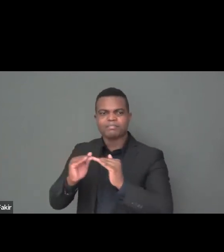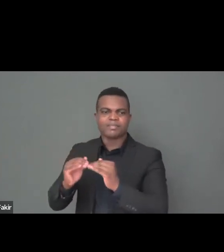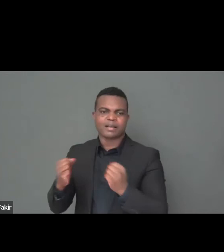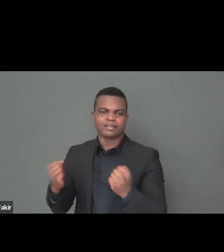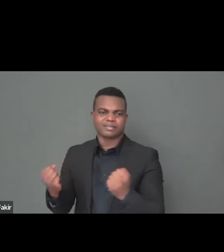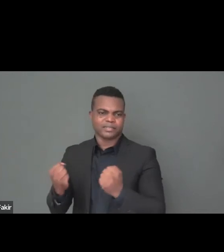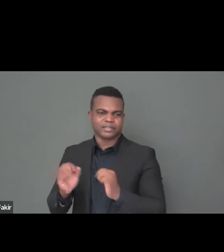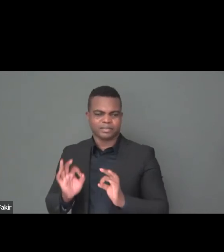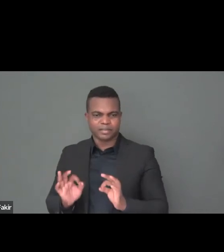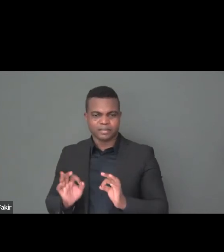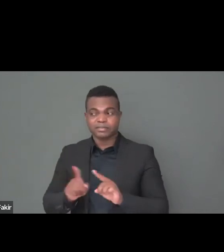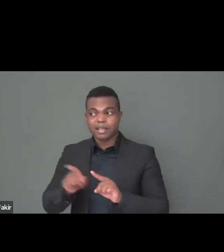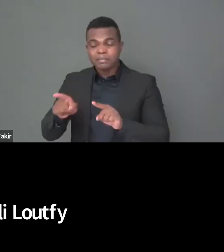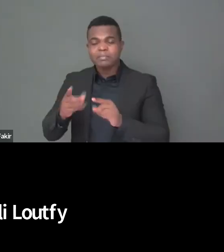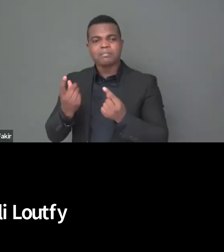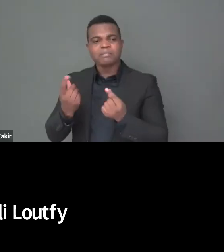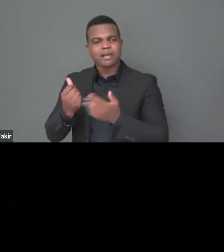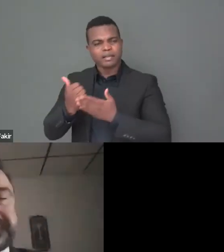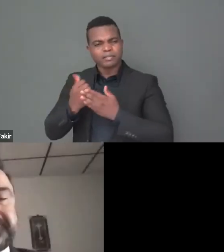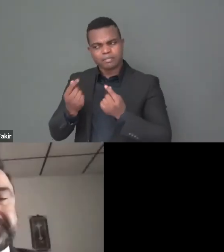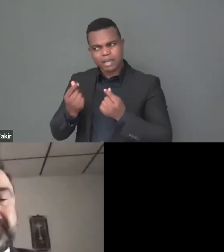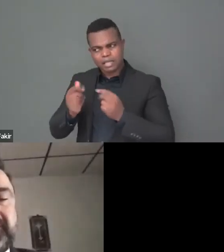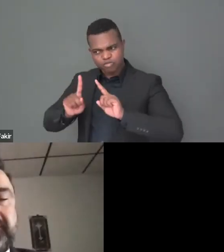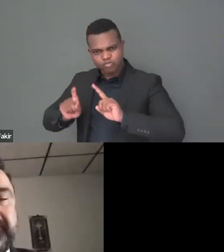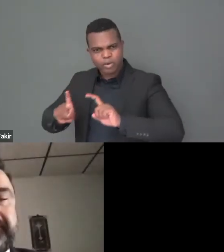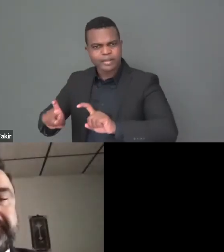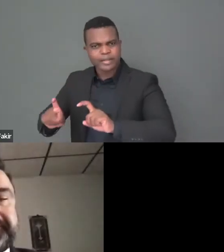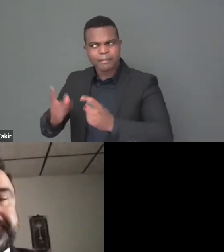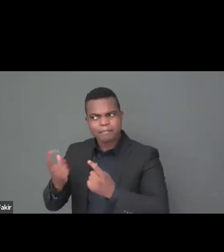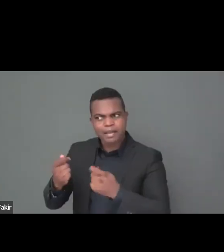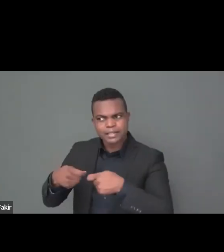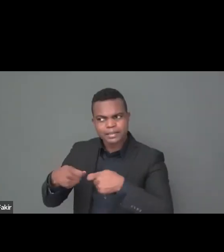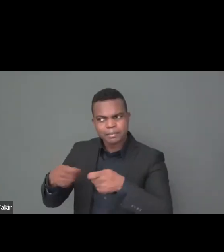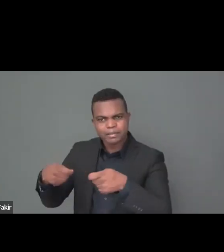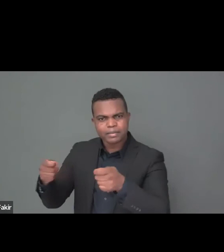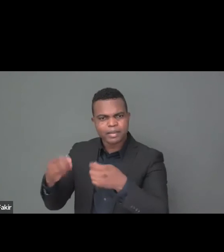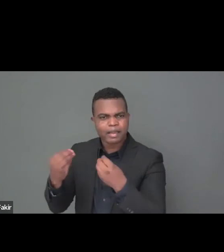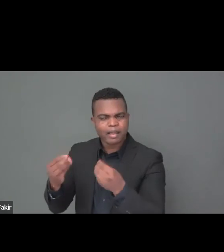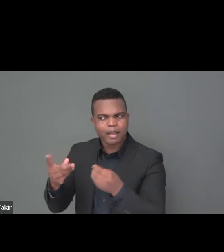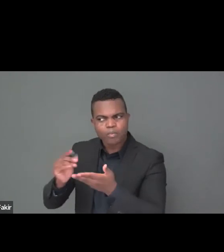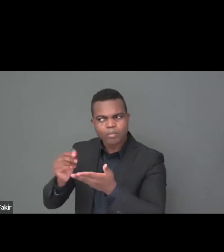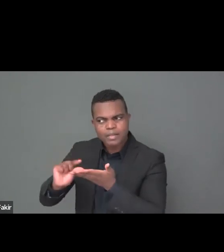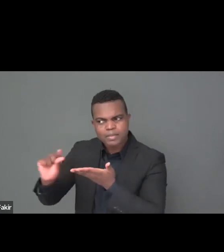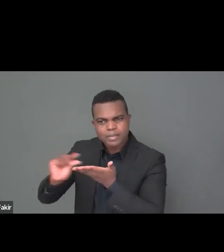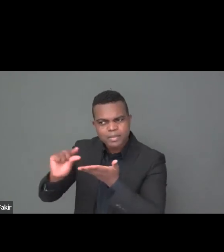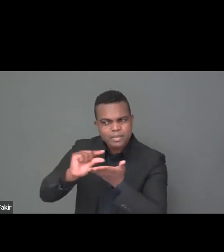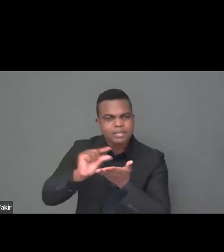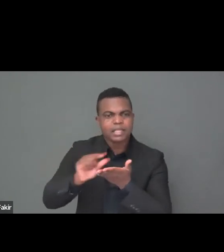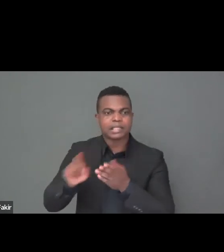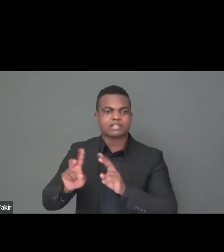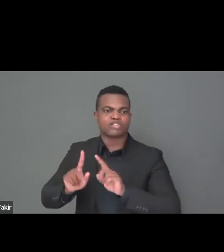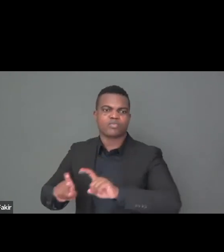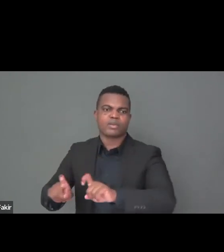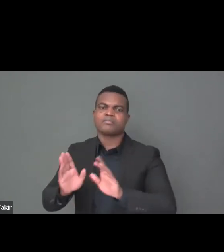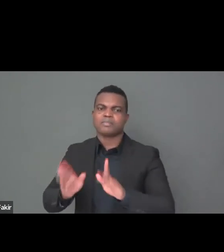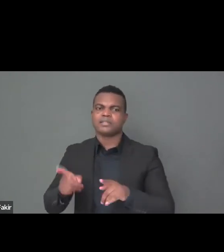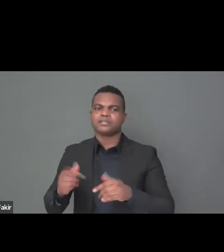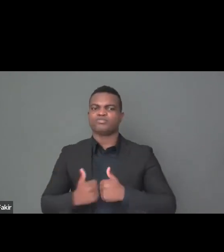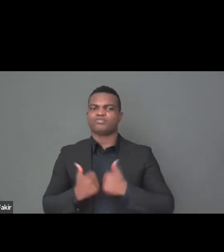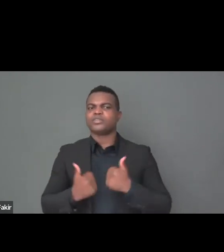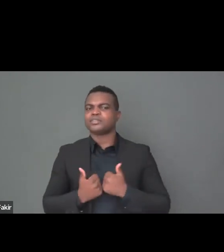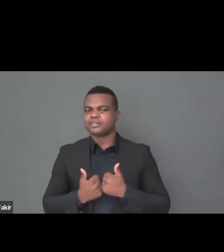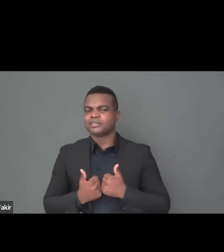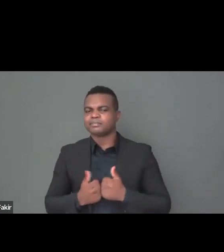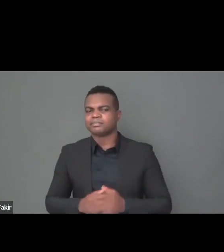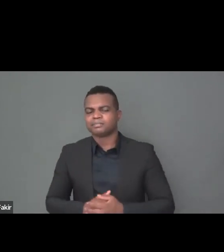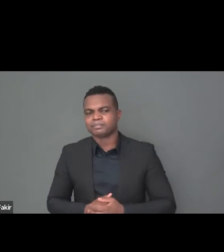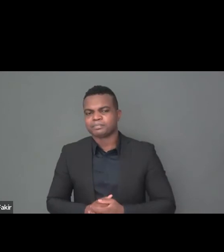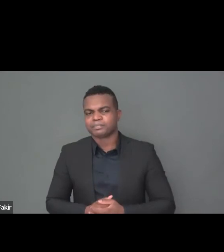Eric Ngondi: of persons with disability was not obtained and the challenges could be were attributed to the number day sentence that was done was for over five year olds.